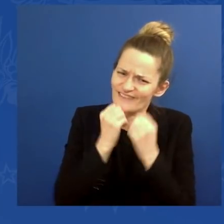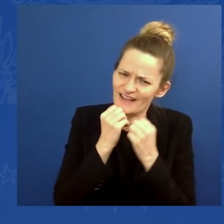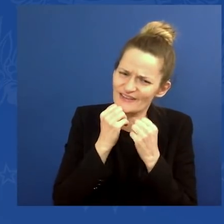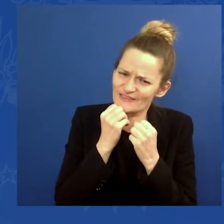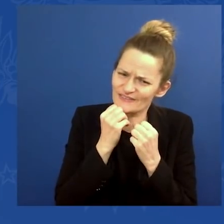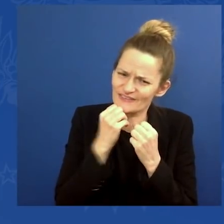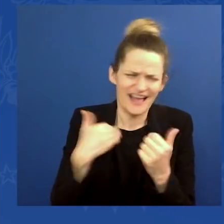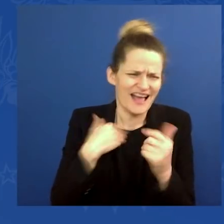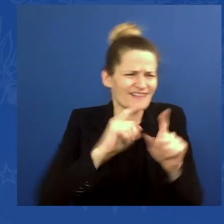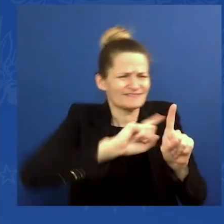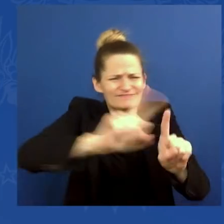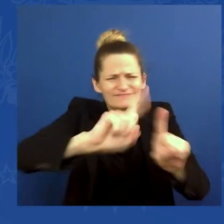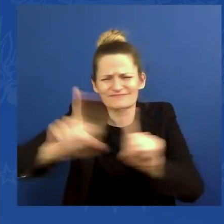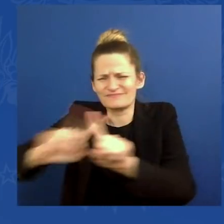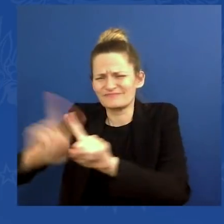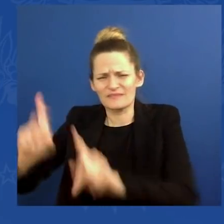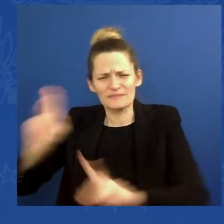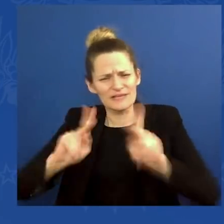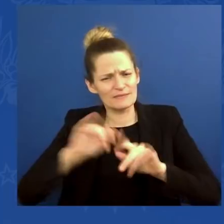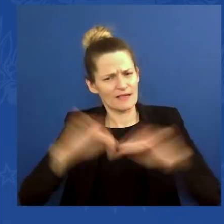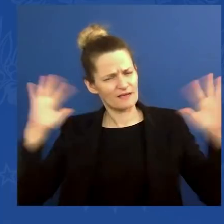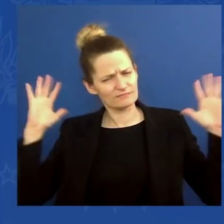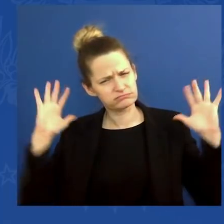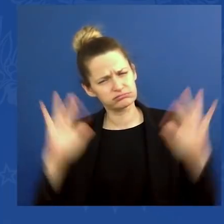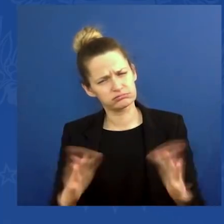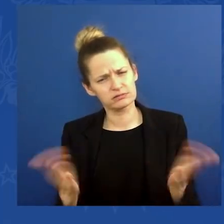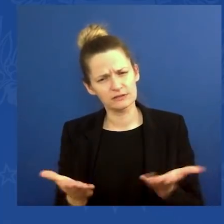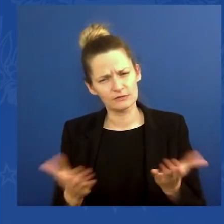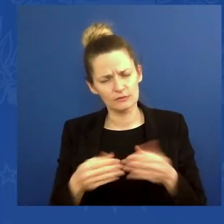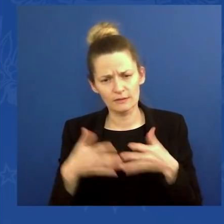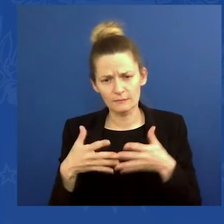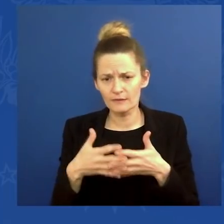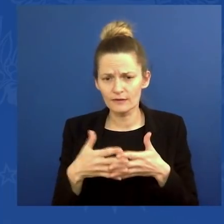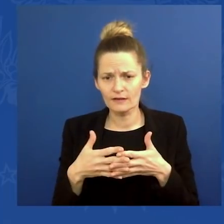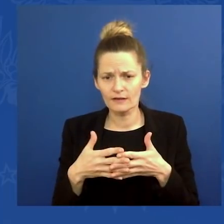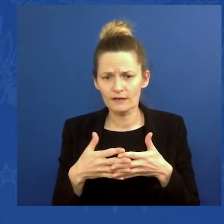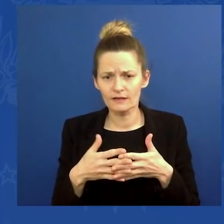who come to the United States. And I'm proud to say that the bond between Ireland and the United States,